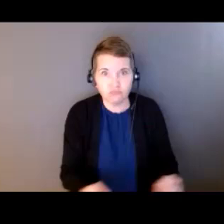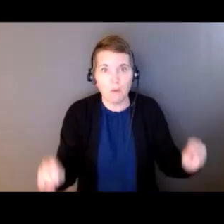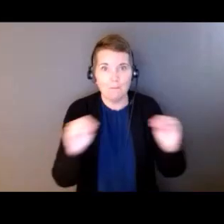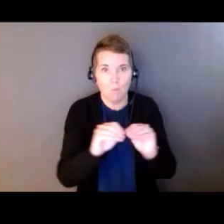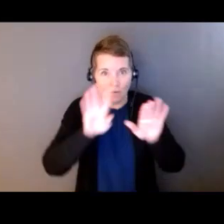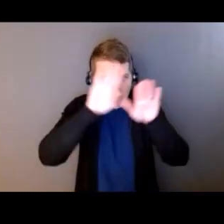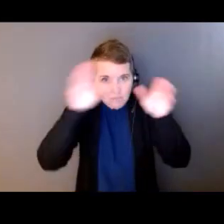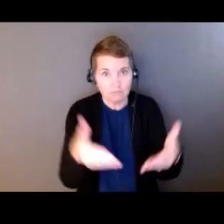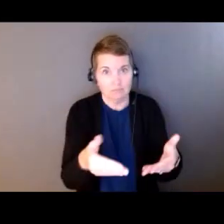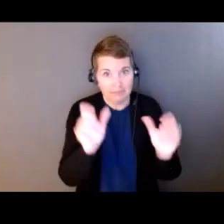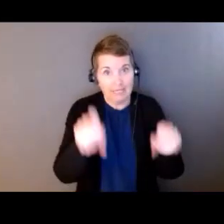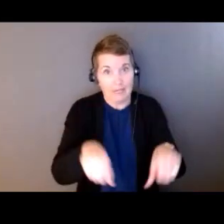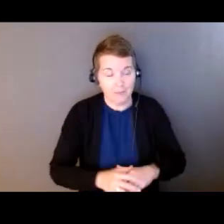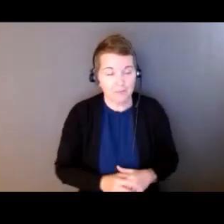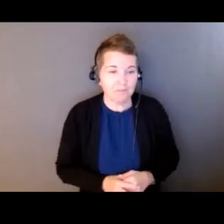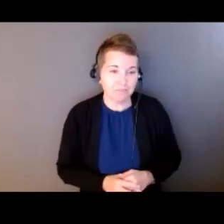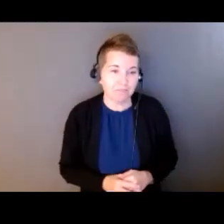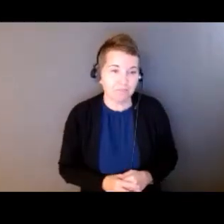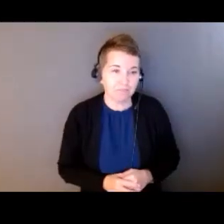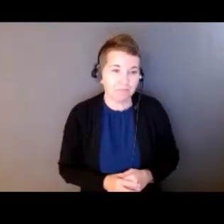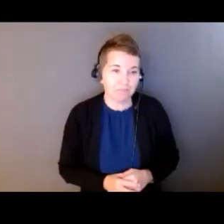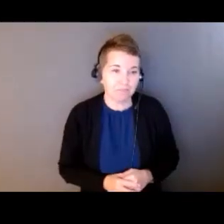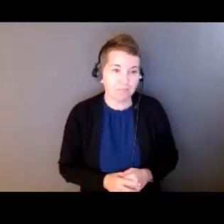That will then take us on to step six.